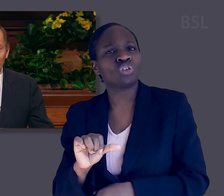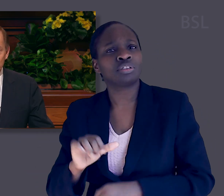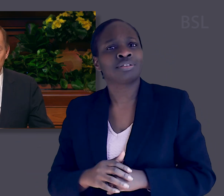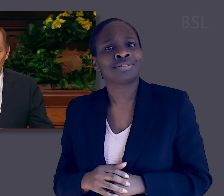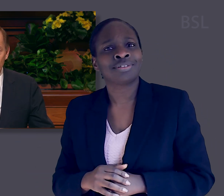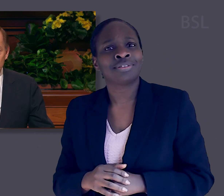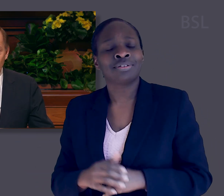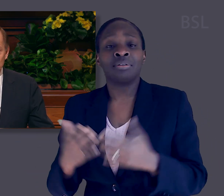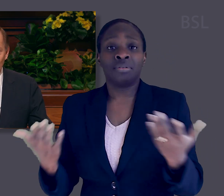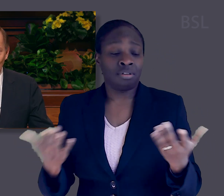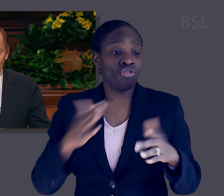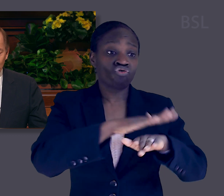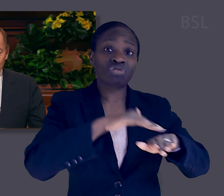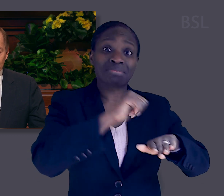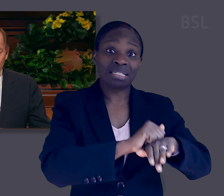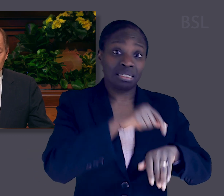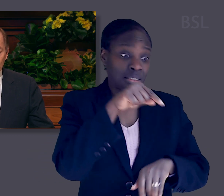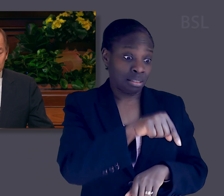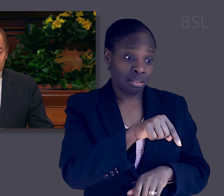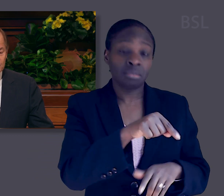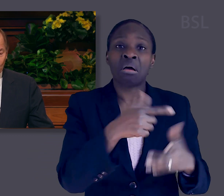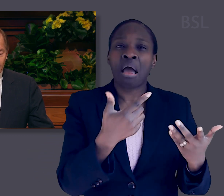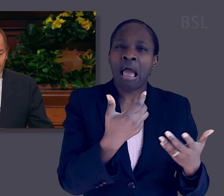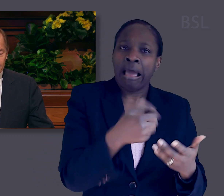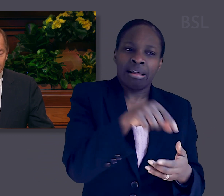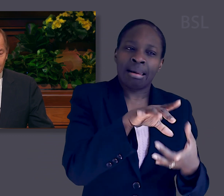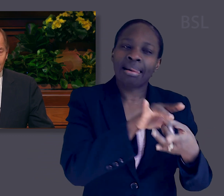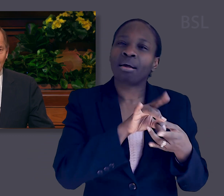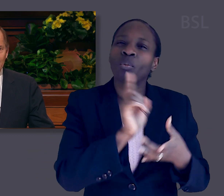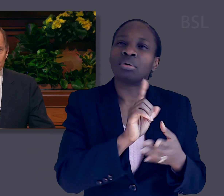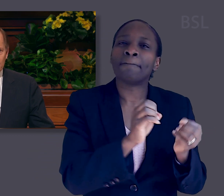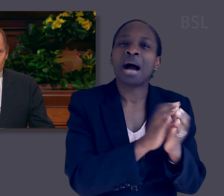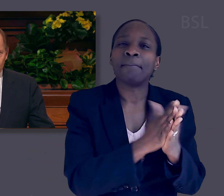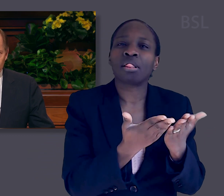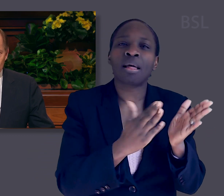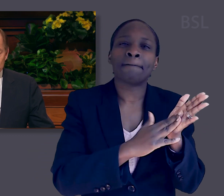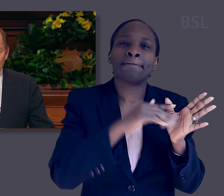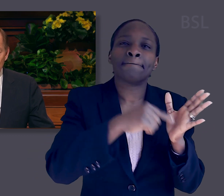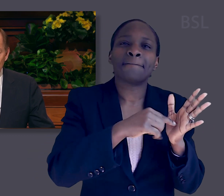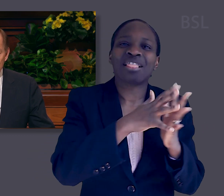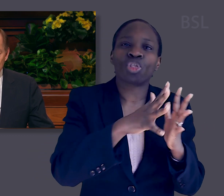This is our greatest festival. Take Christmas away, and in biblical terms you lose